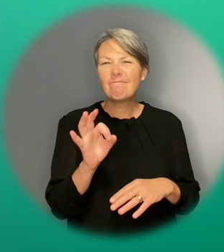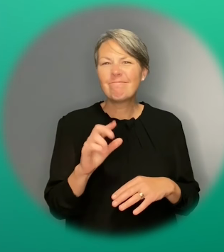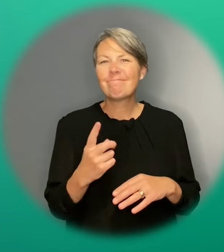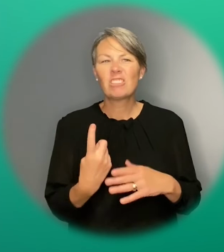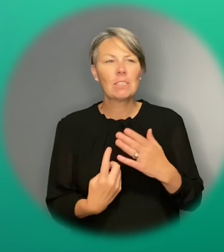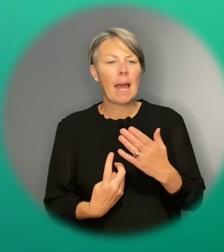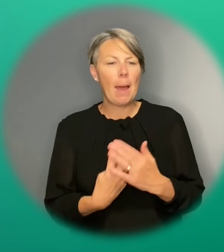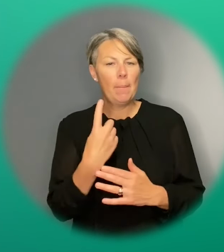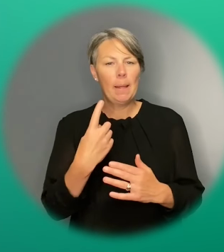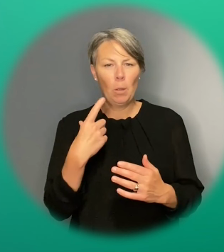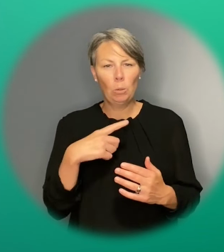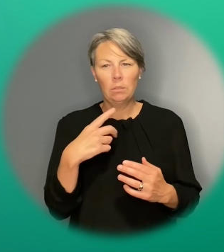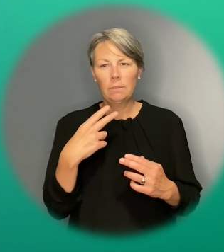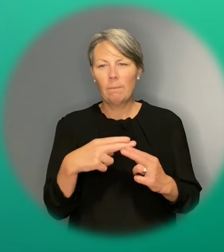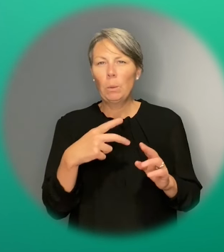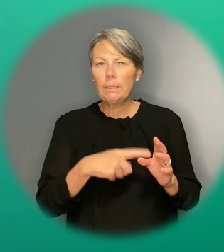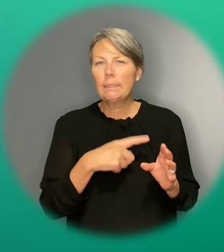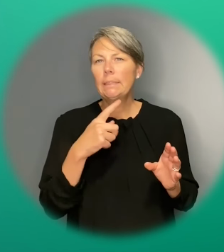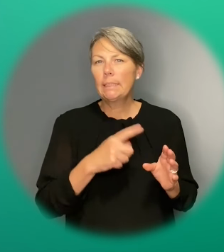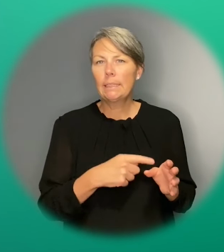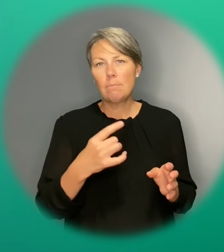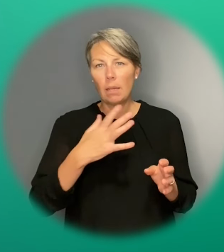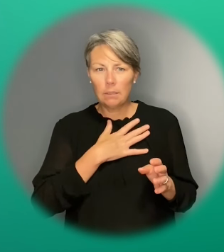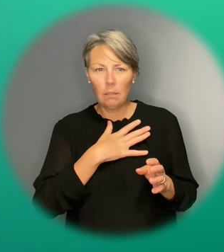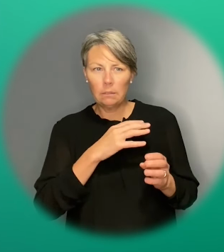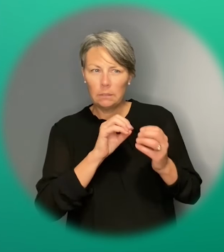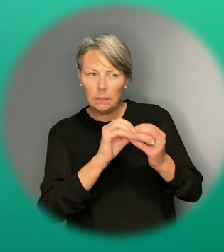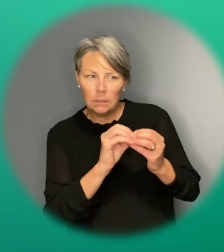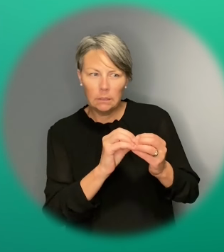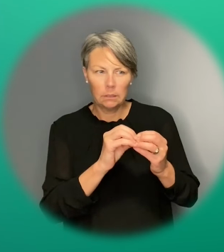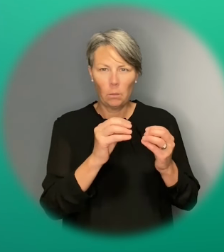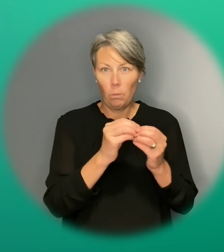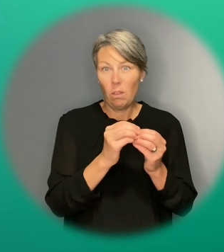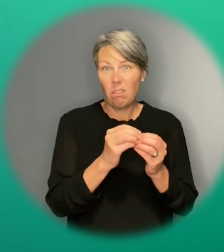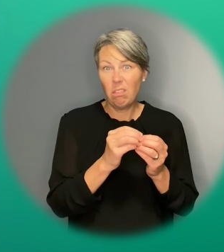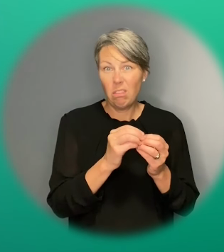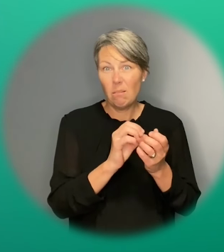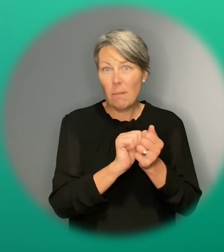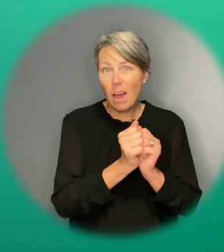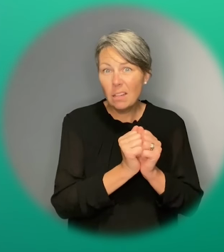years of negotiation and experience especially with having my first partner.